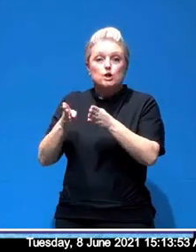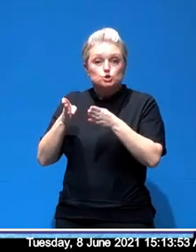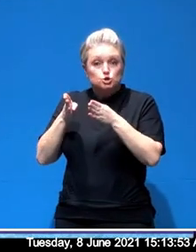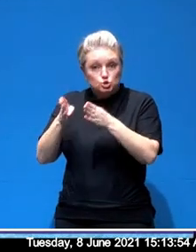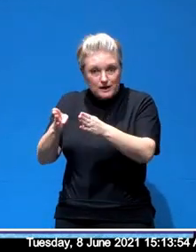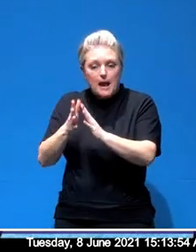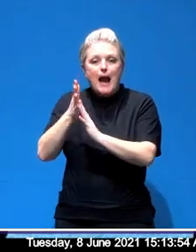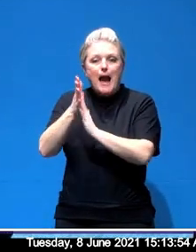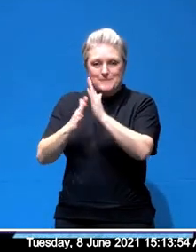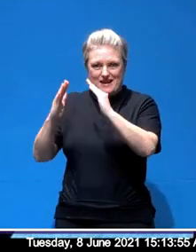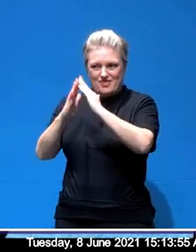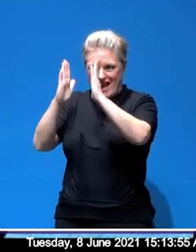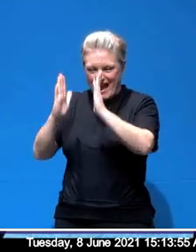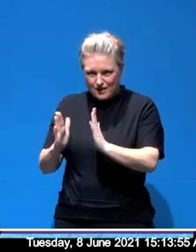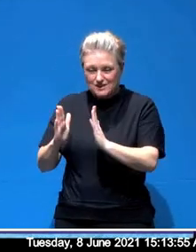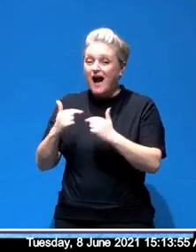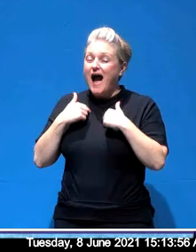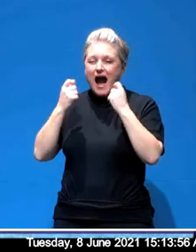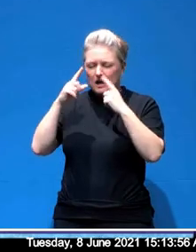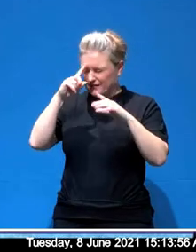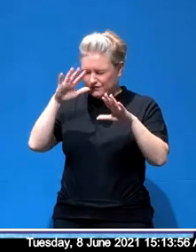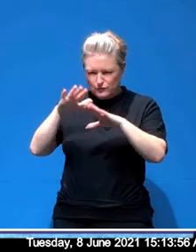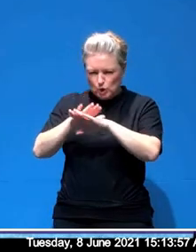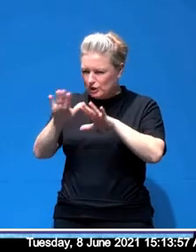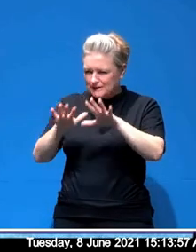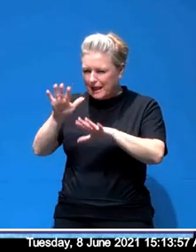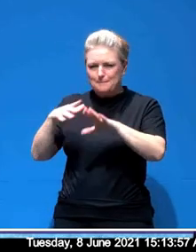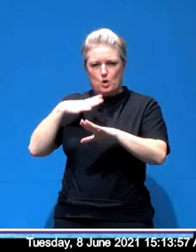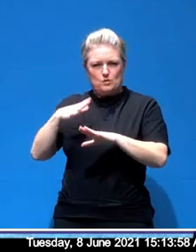I accept it is a little bit confusing because it refers to a street.